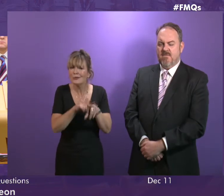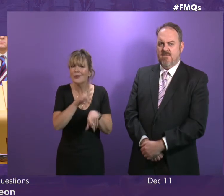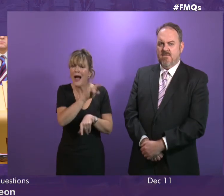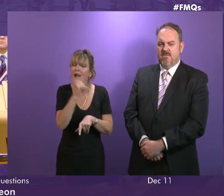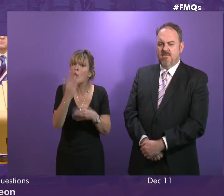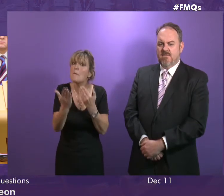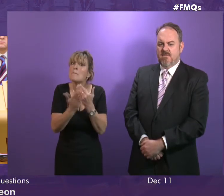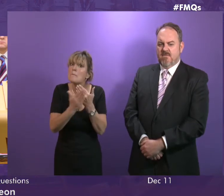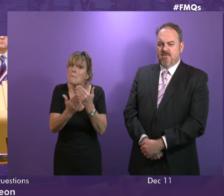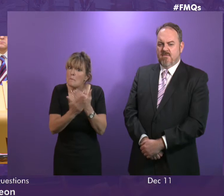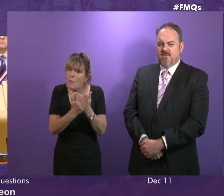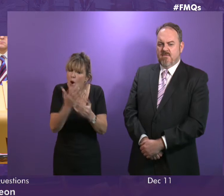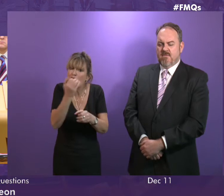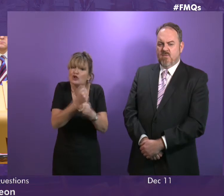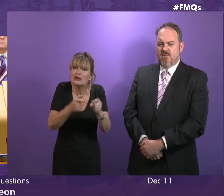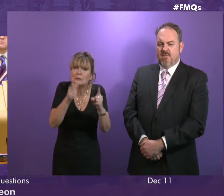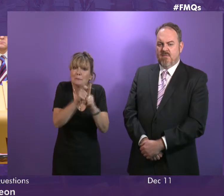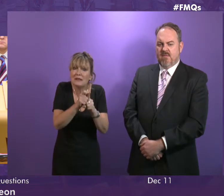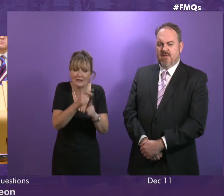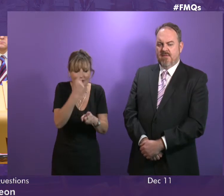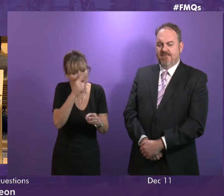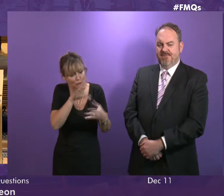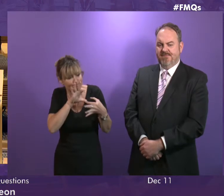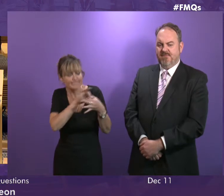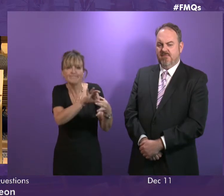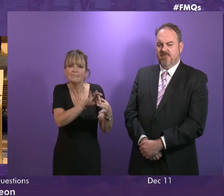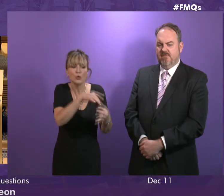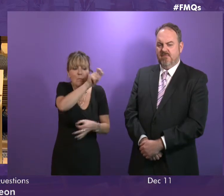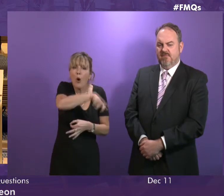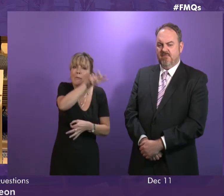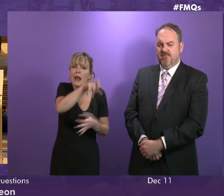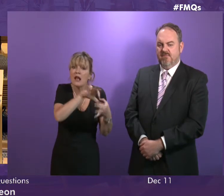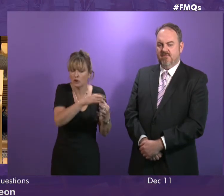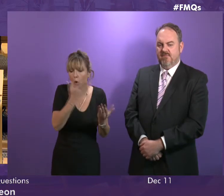GPs per head of population in Scotland than there are in England, and there are significantly